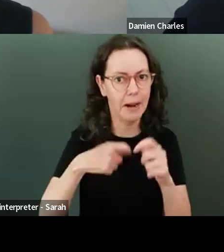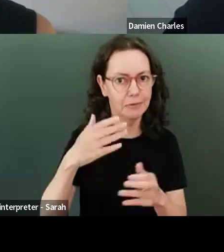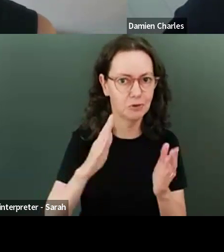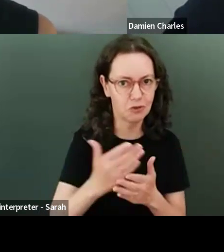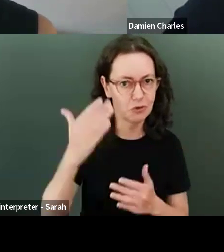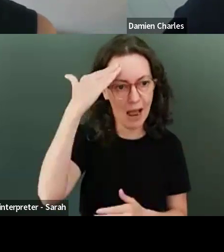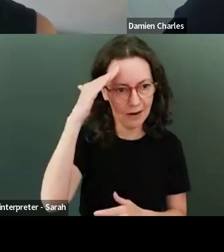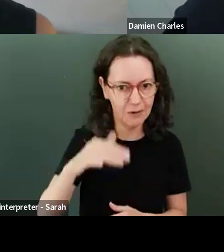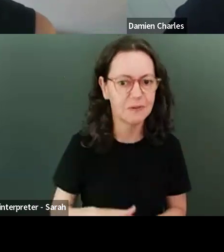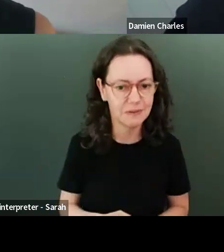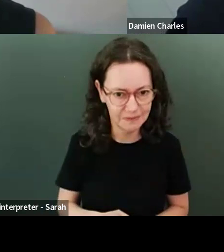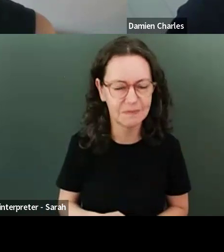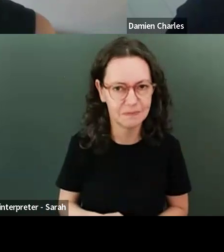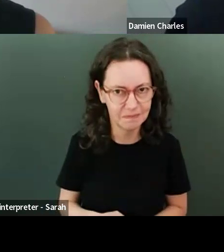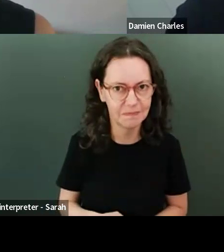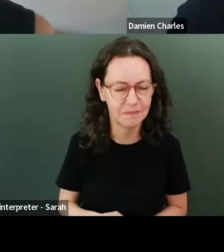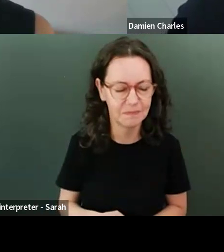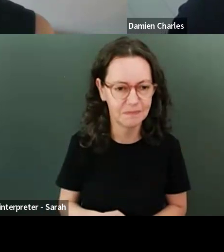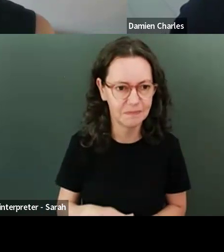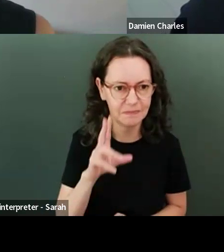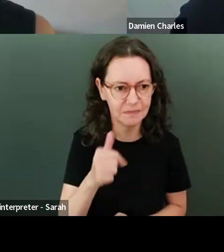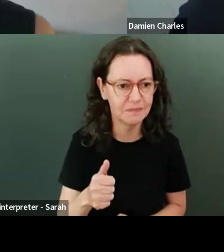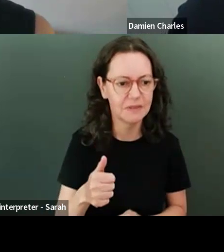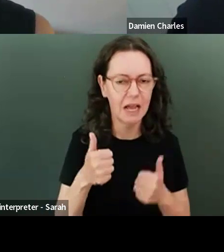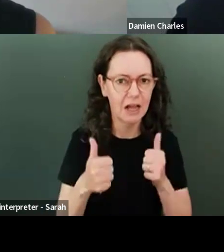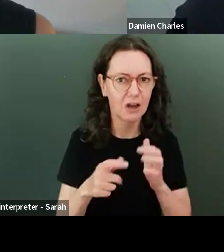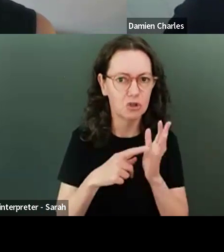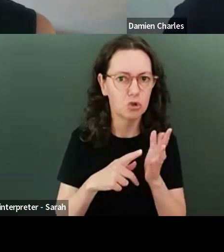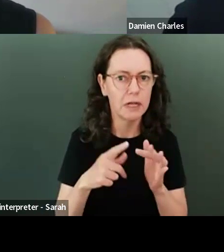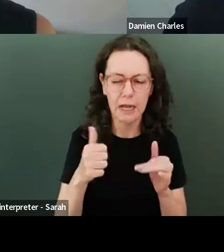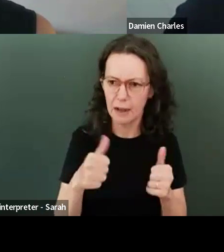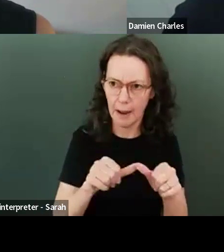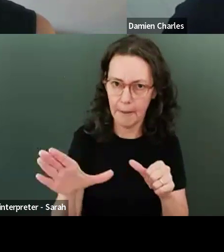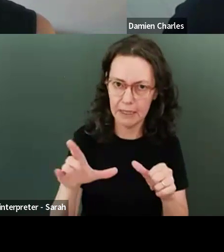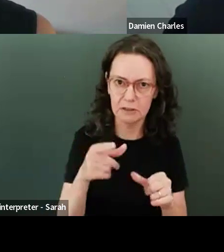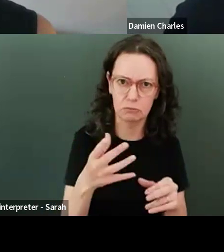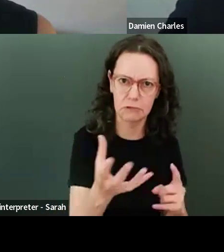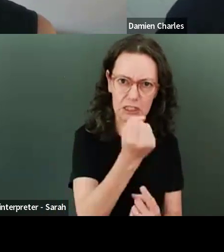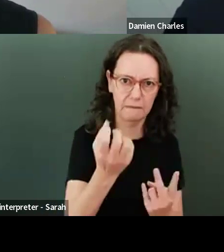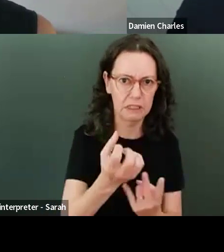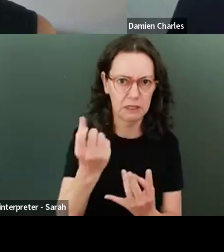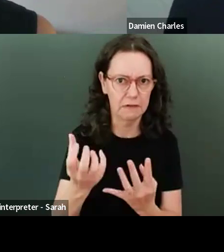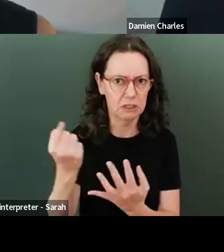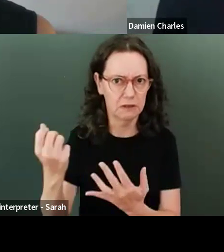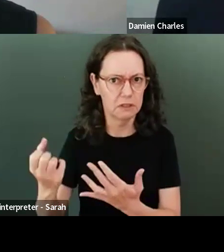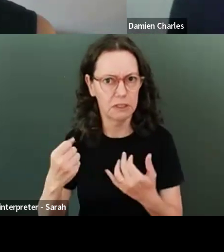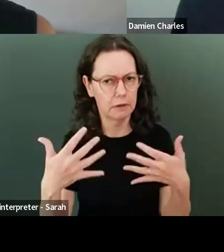yeah. So incredible